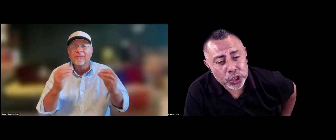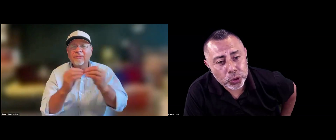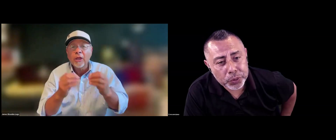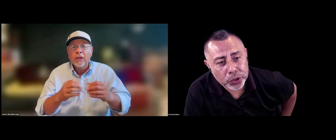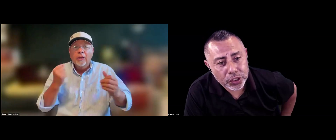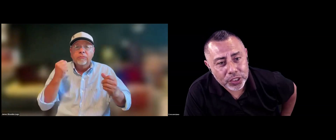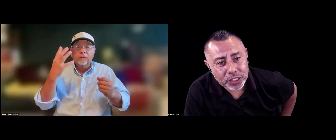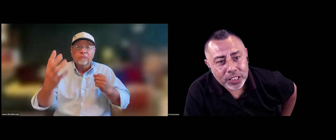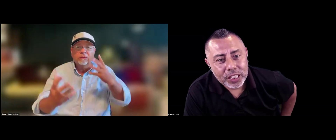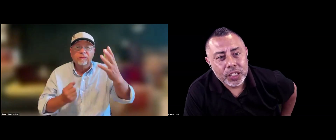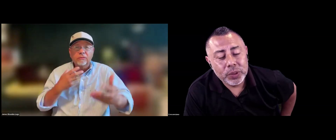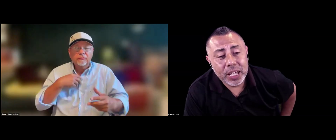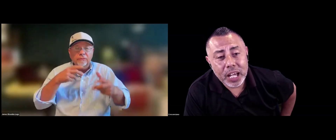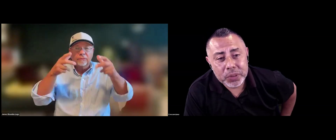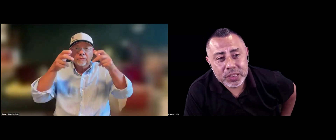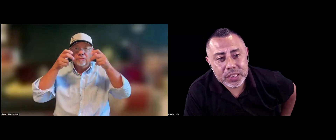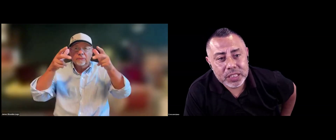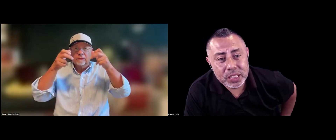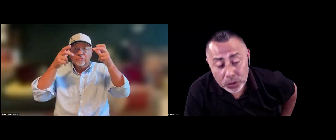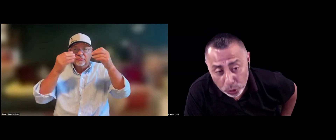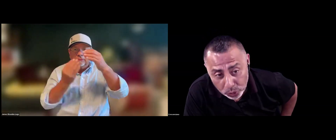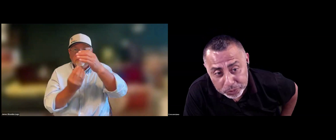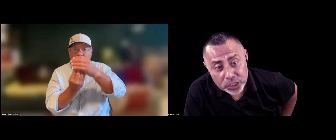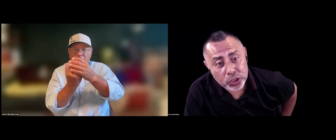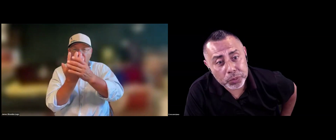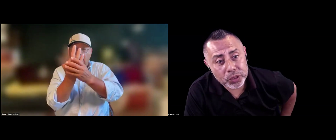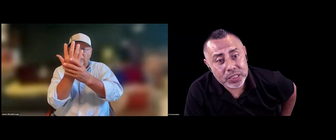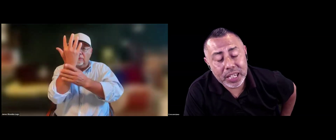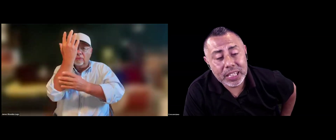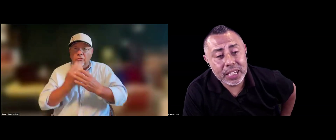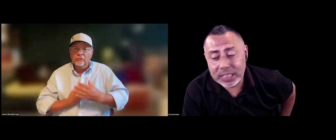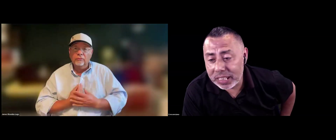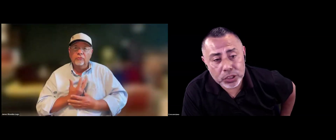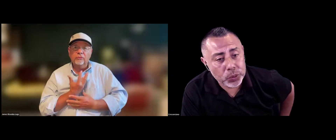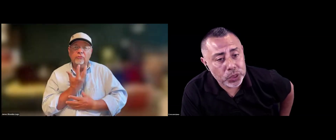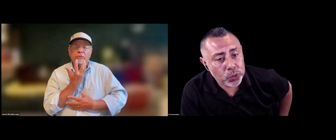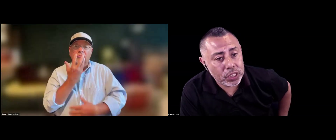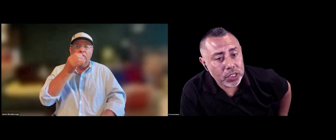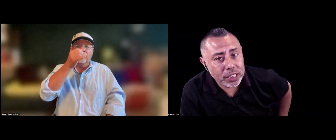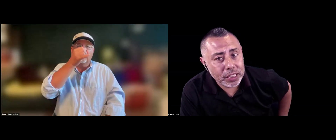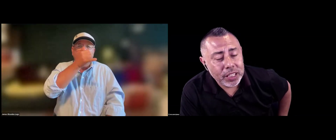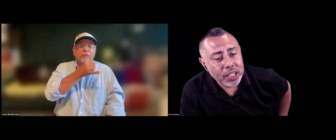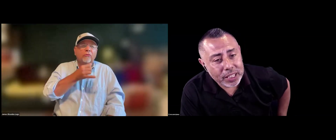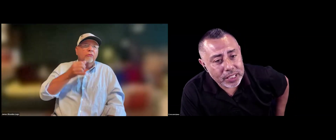Through an interpreter. When that happens, I'd say go up to the interpreter and say, Hey, I need to know what's going on.